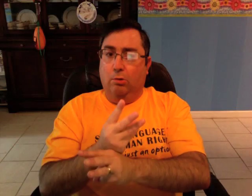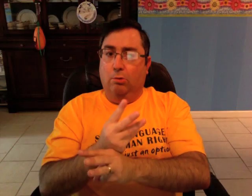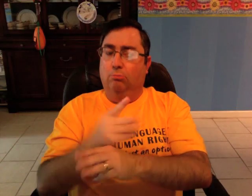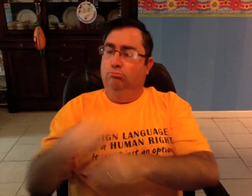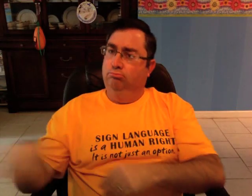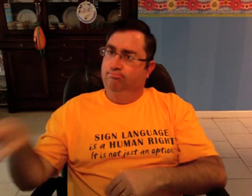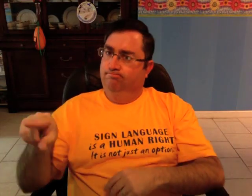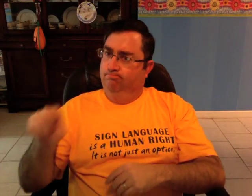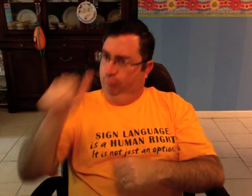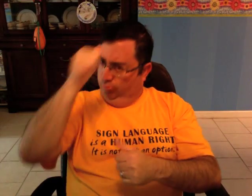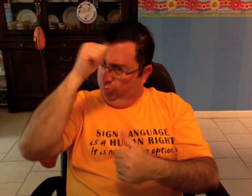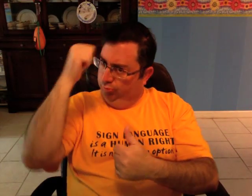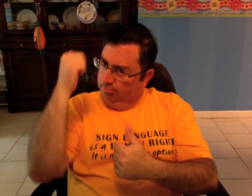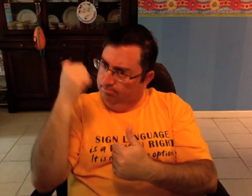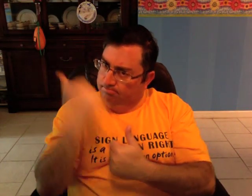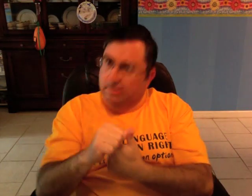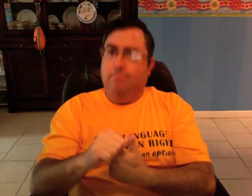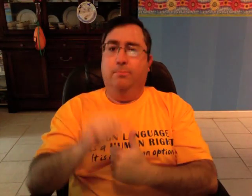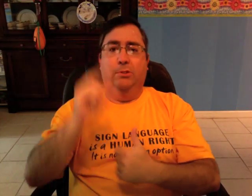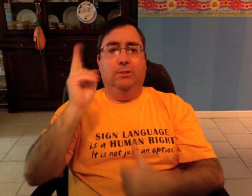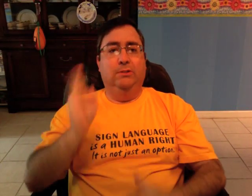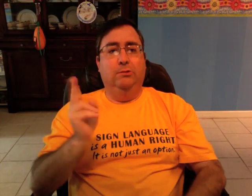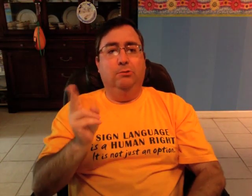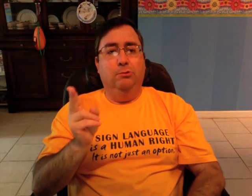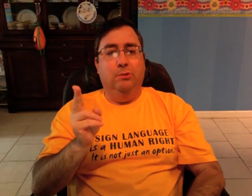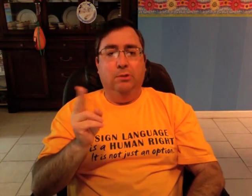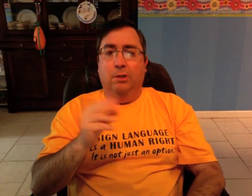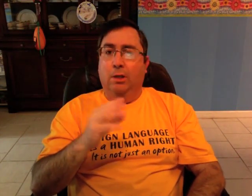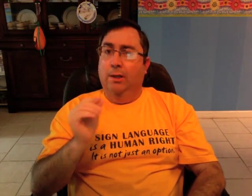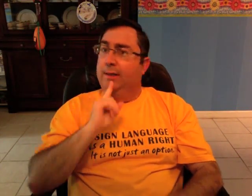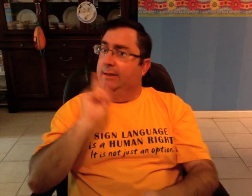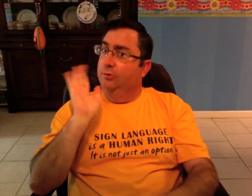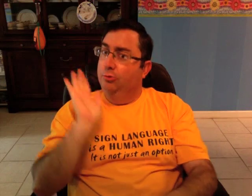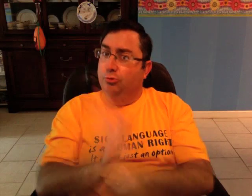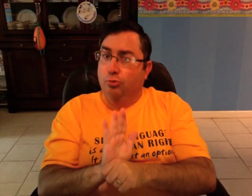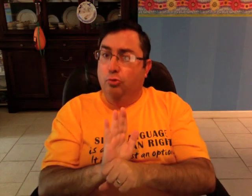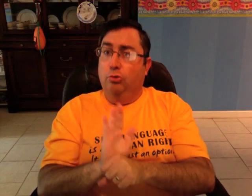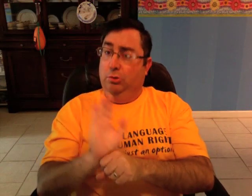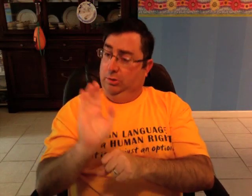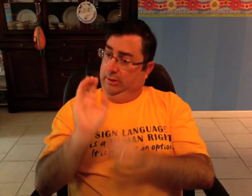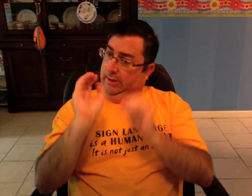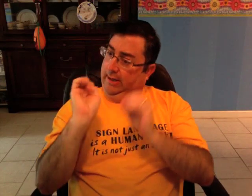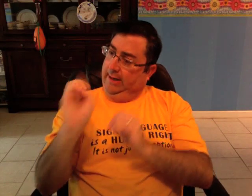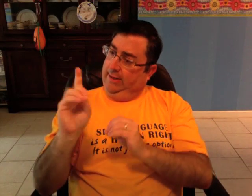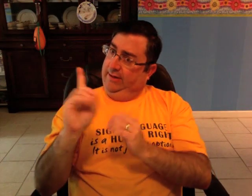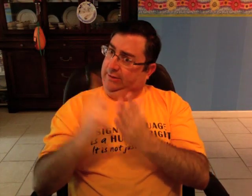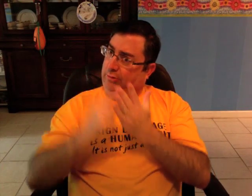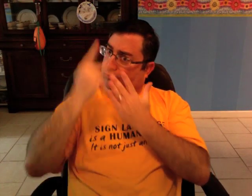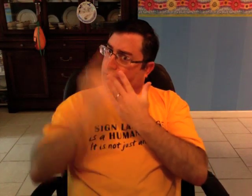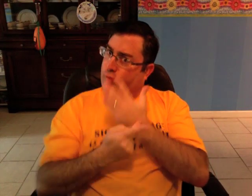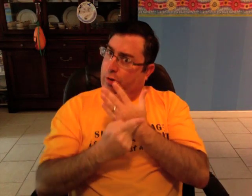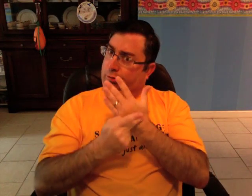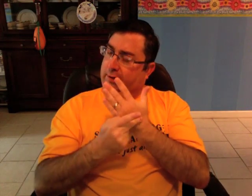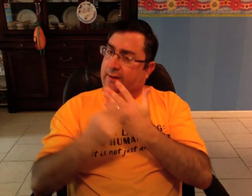"remember history and ensure that educational programs